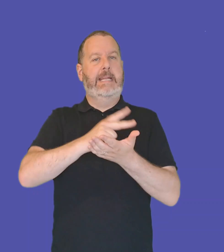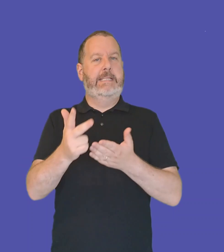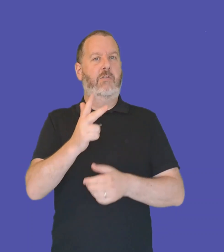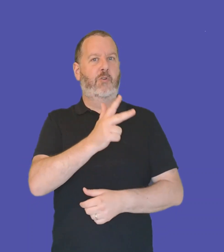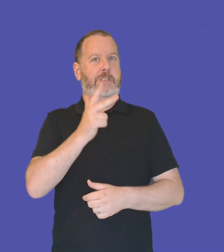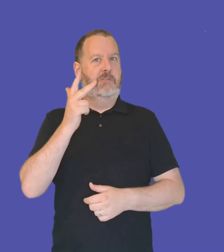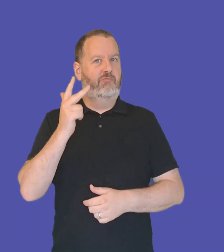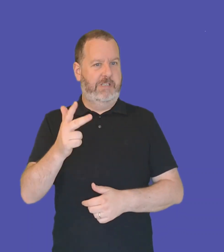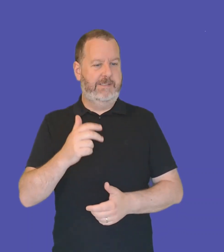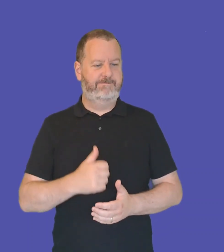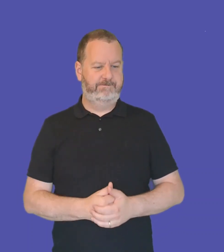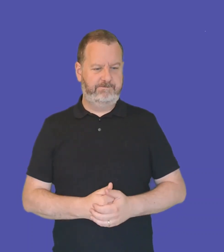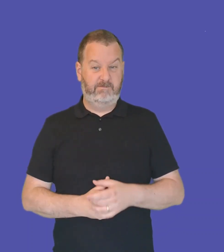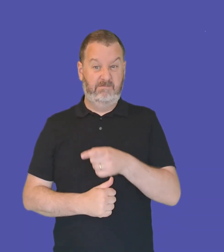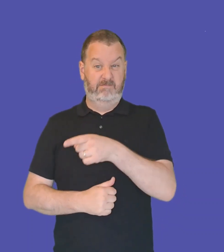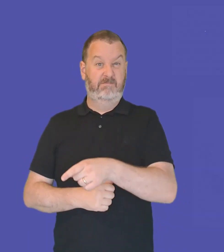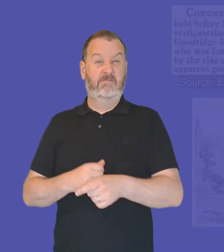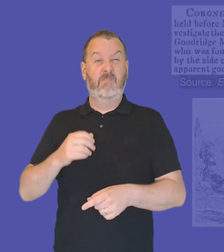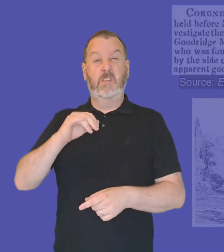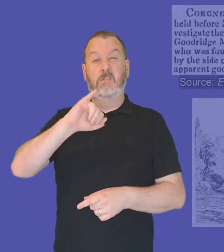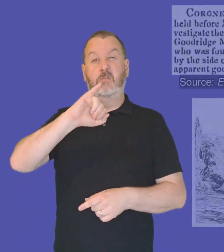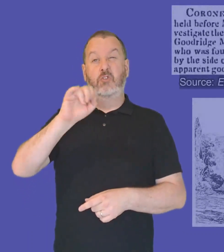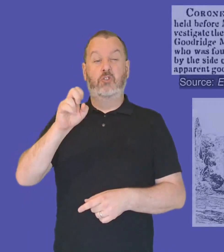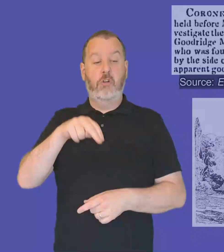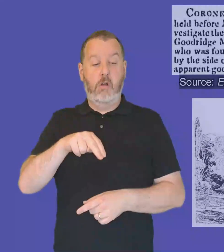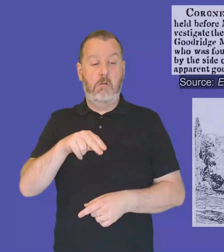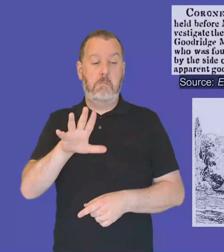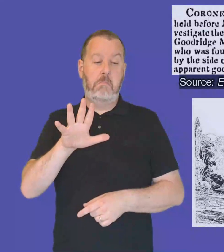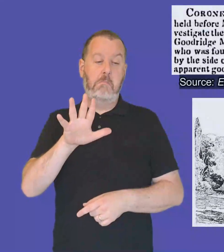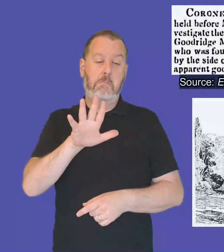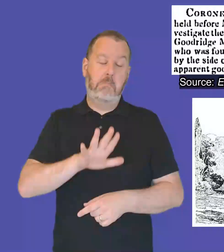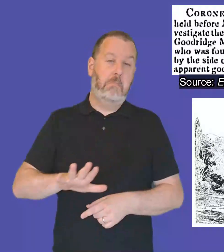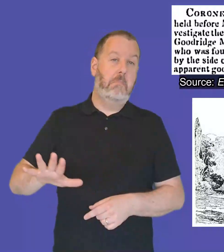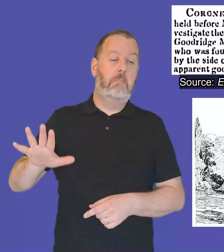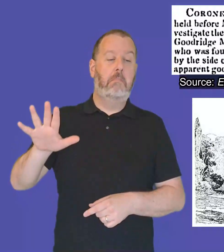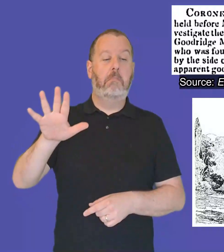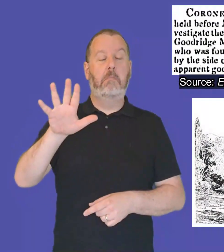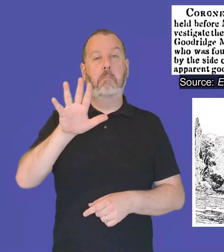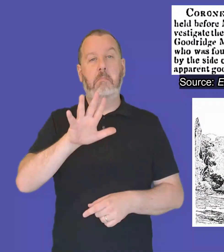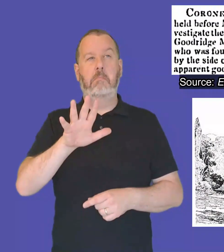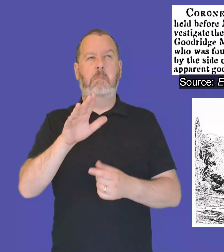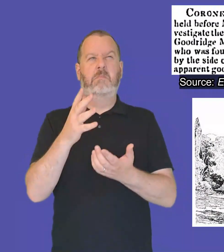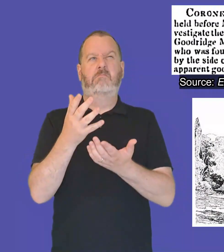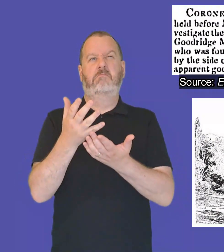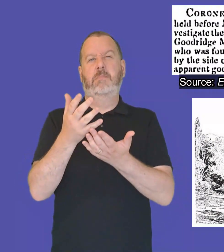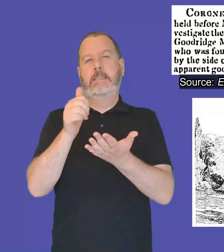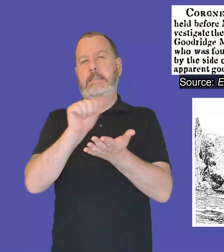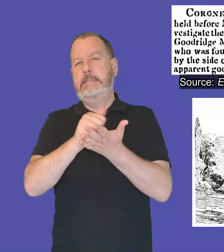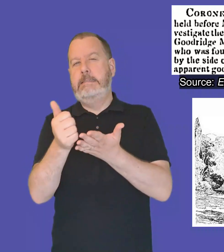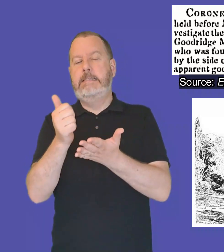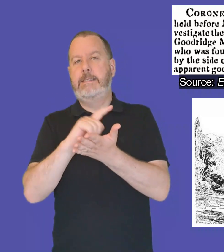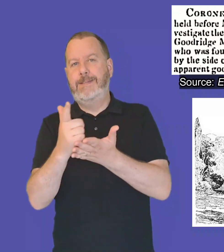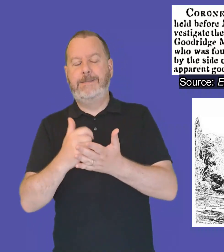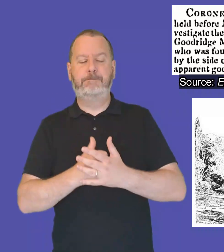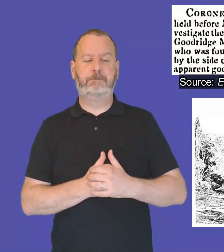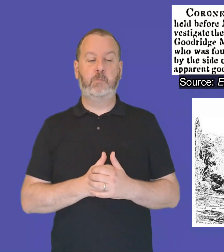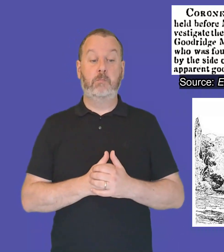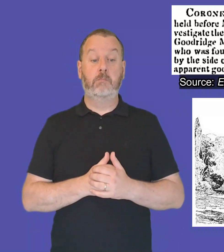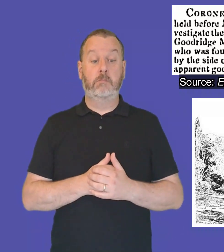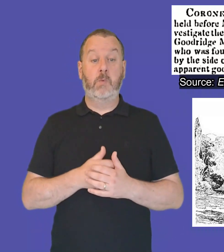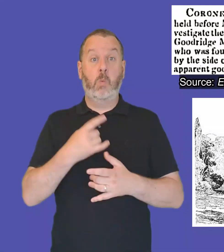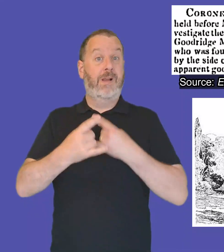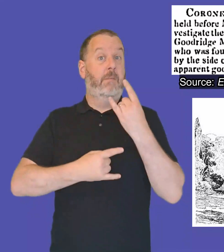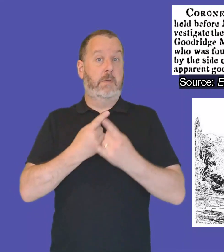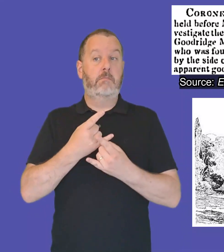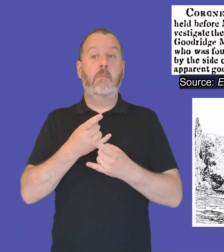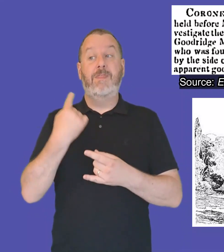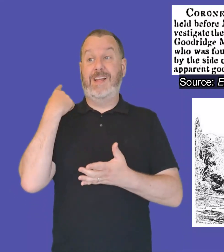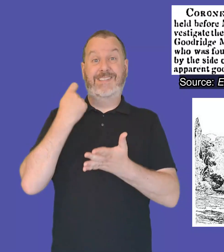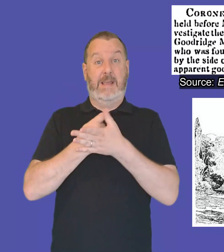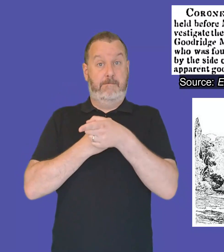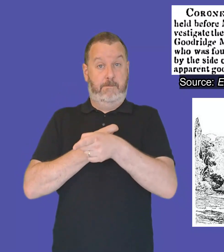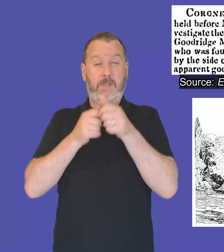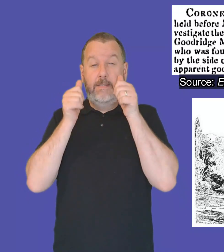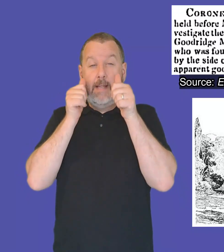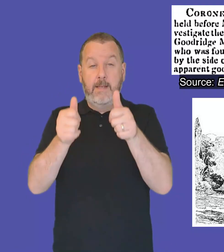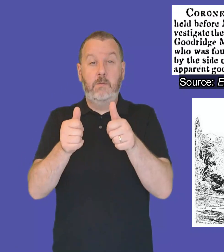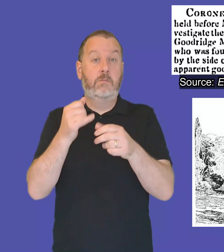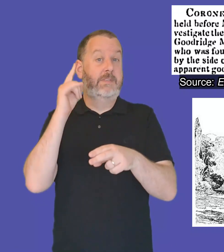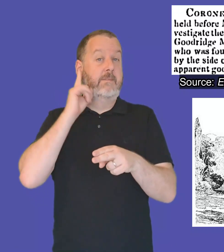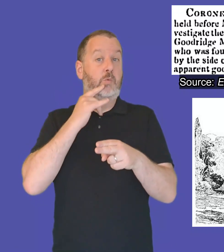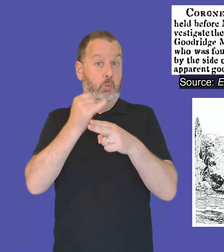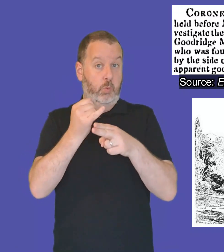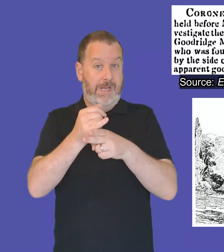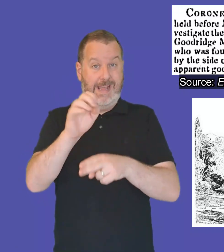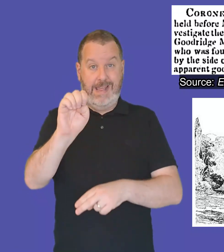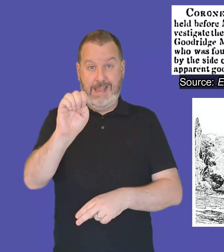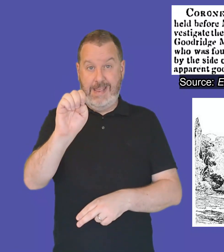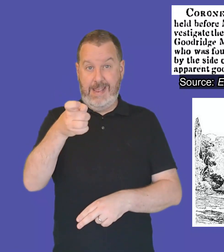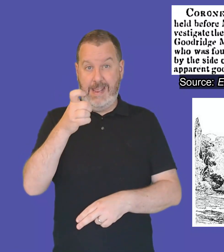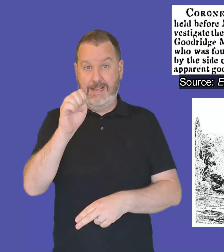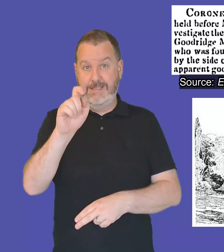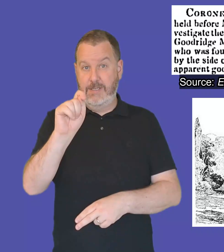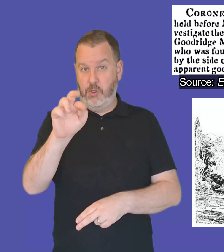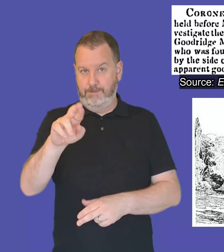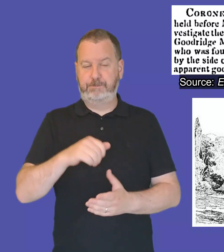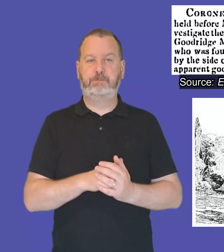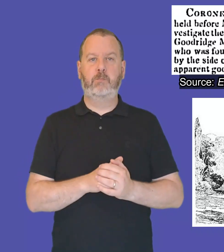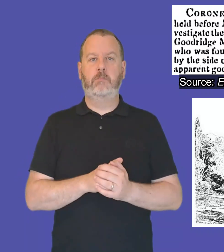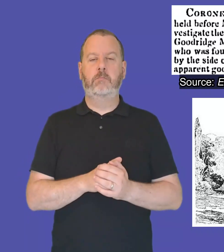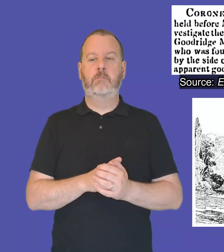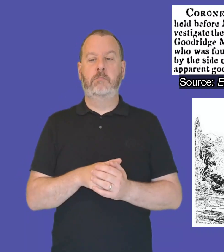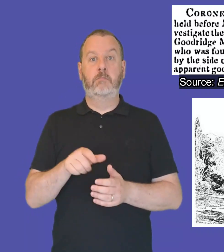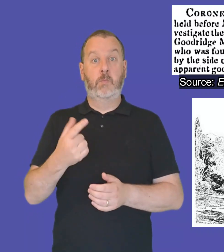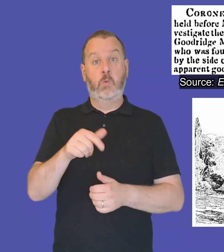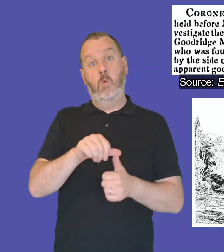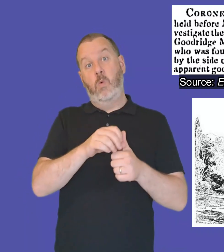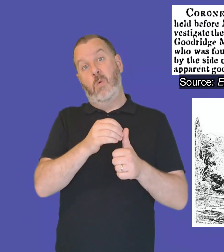In 1833 when John Moore was about 16 or 17 and studying in Exeter,